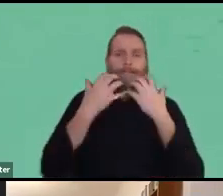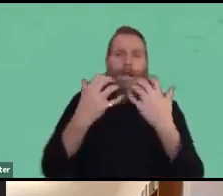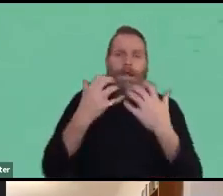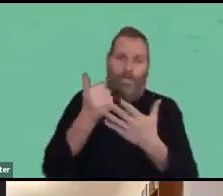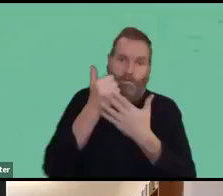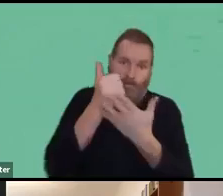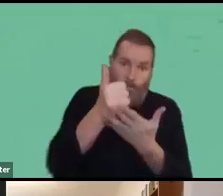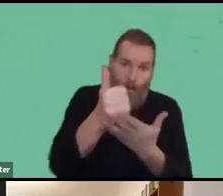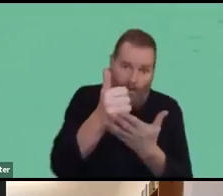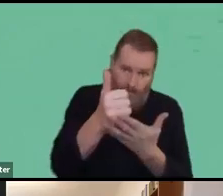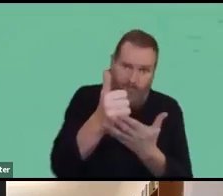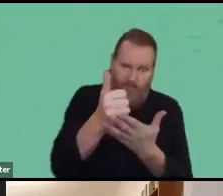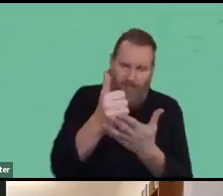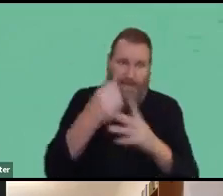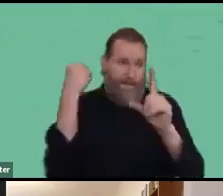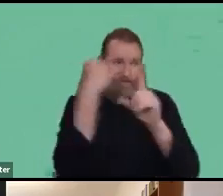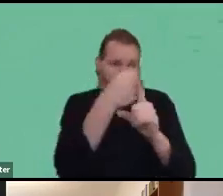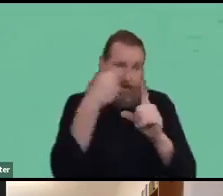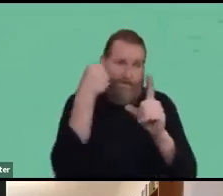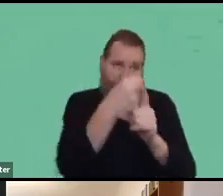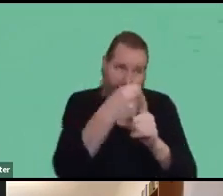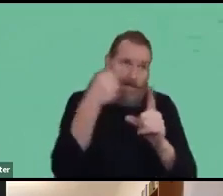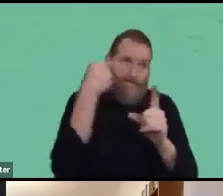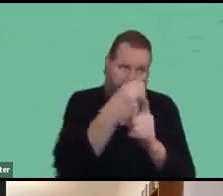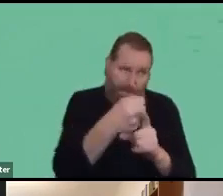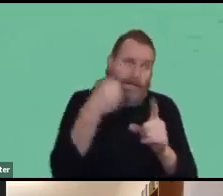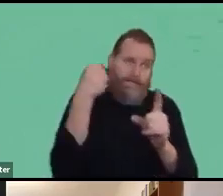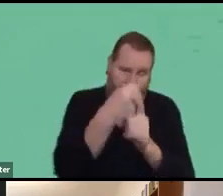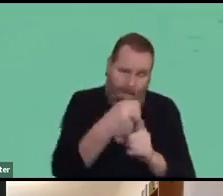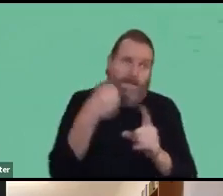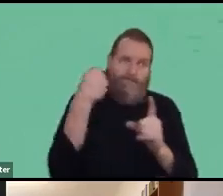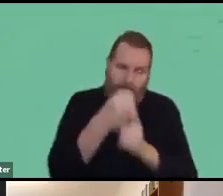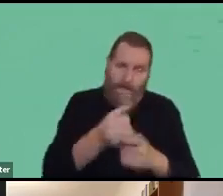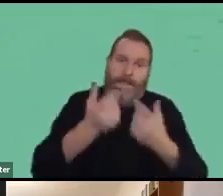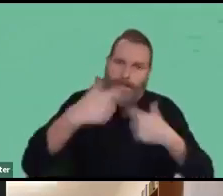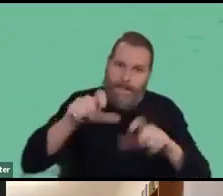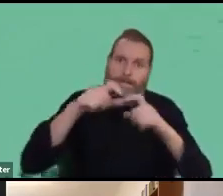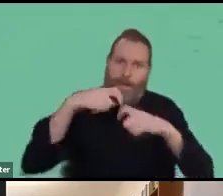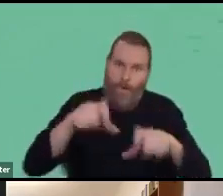on fighting and let's keep on chipping away and and next year you know we're gonna have to build